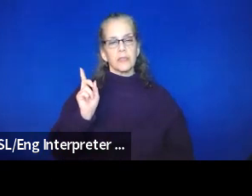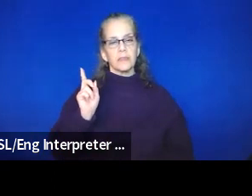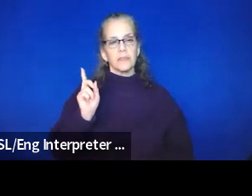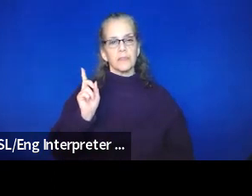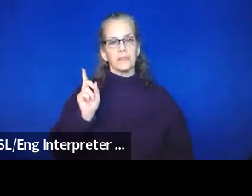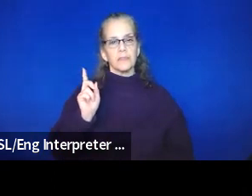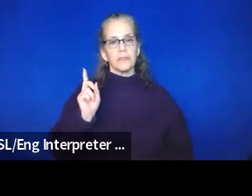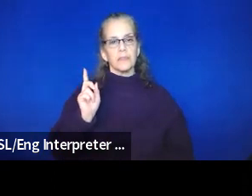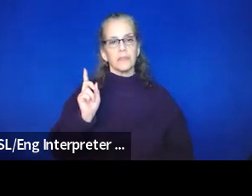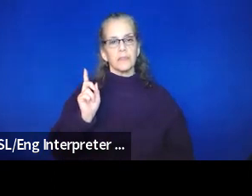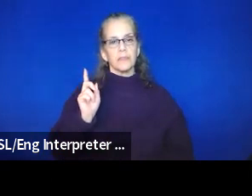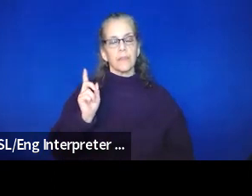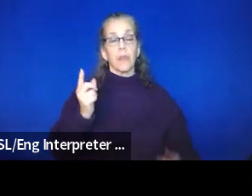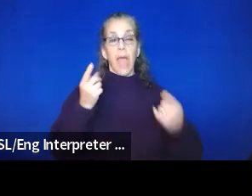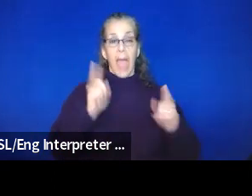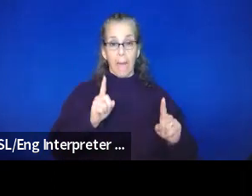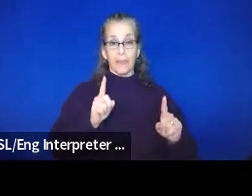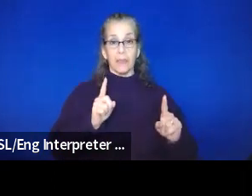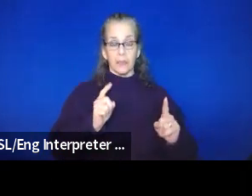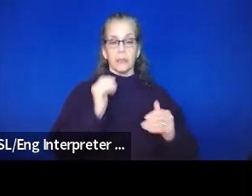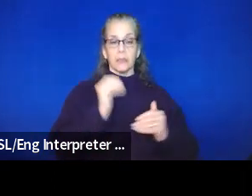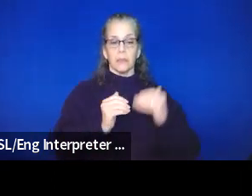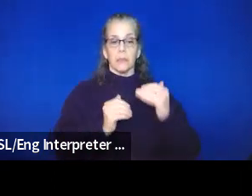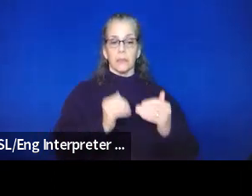the one of the few things that actually matters in terms of hearing and quality of life is